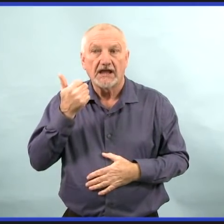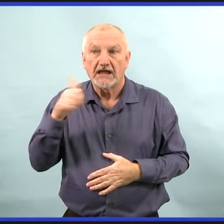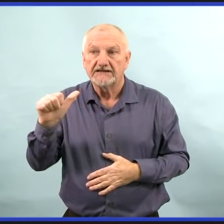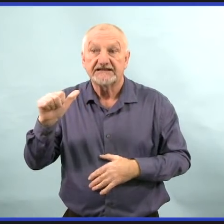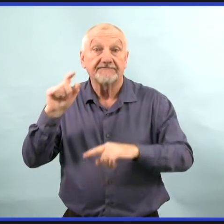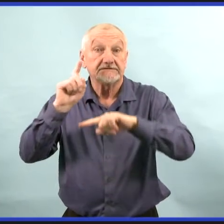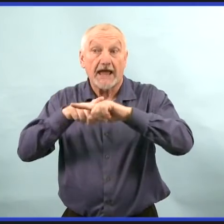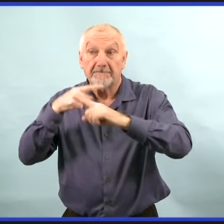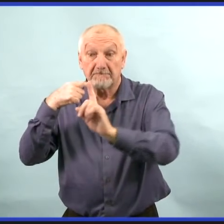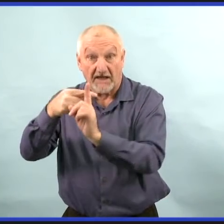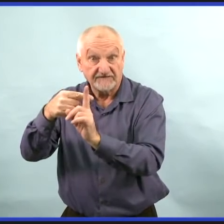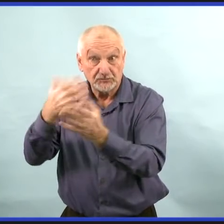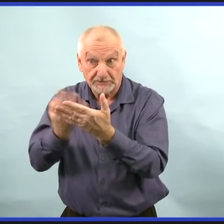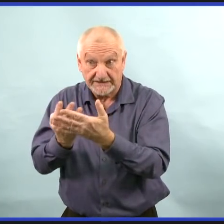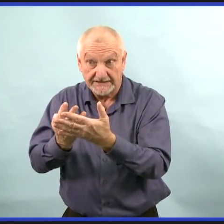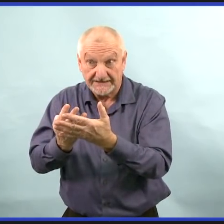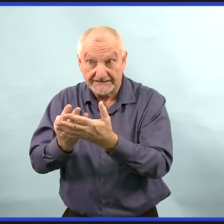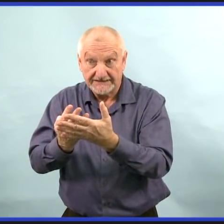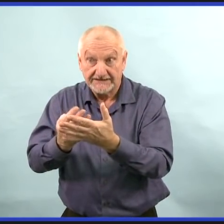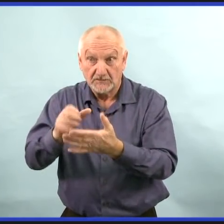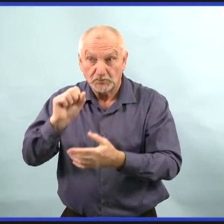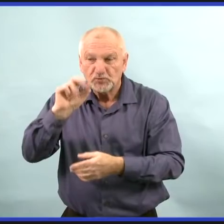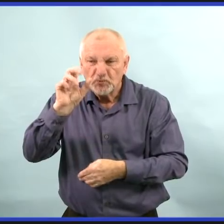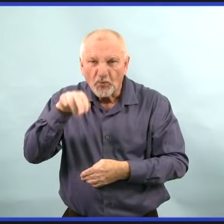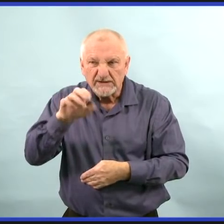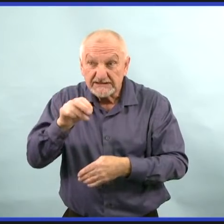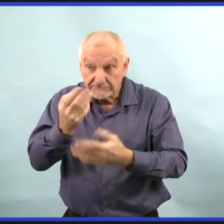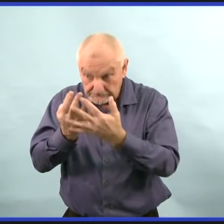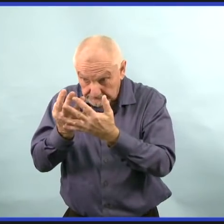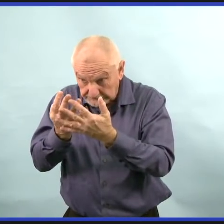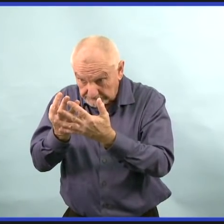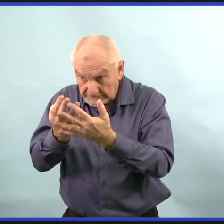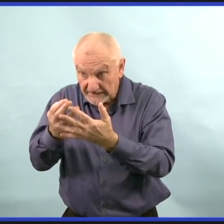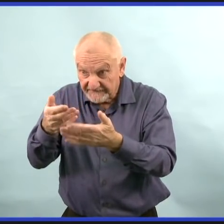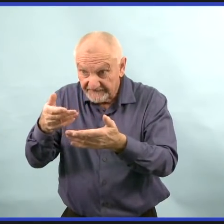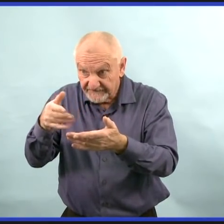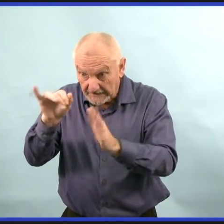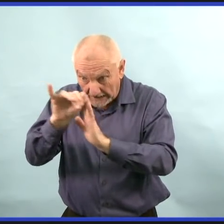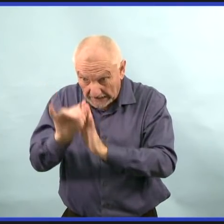a number of our test positives um uh going forward and we're going to continue to do so